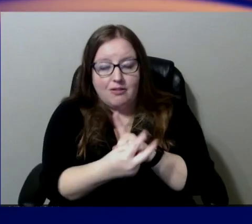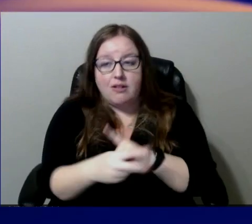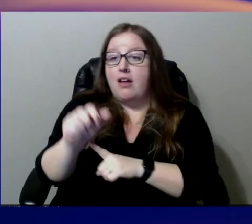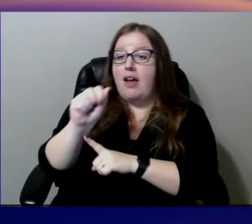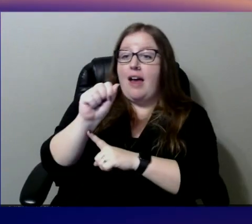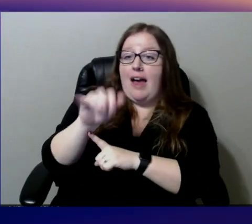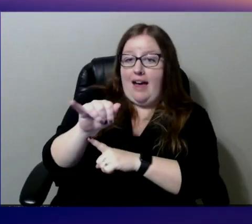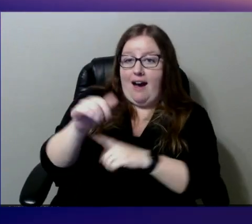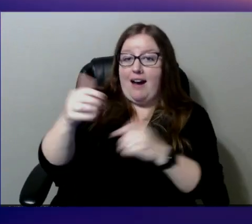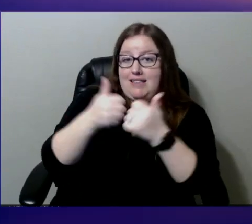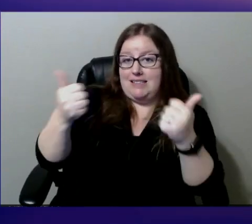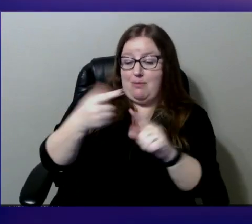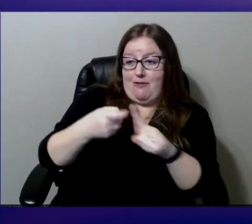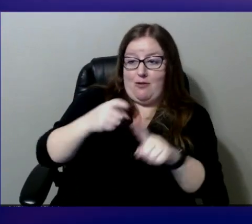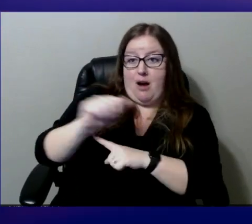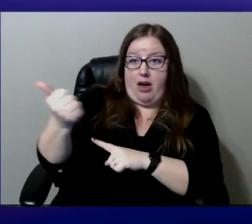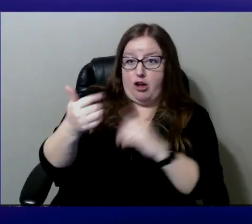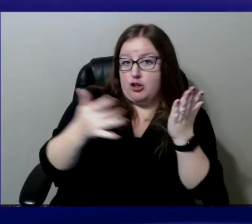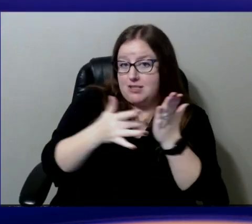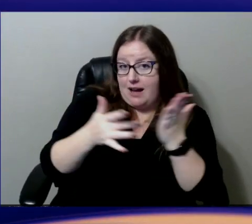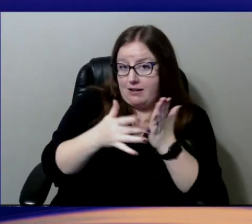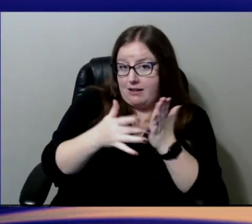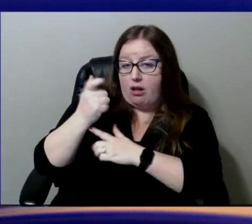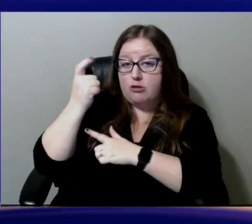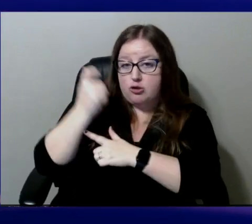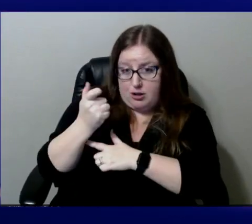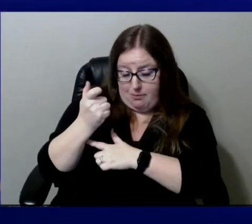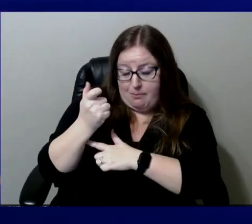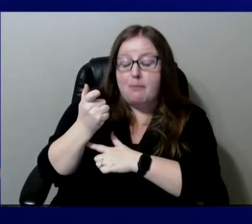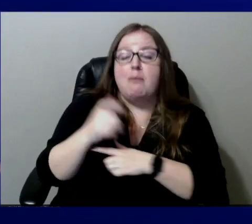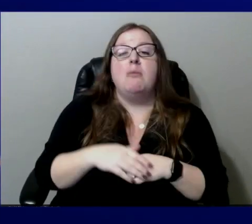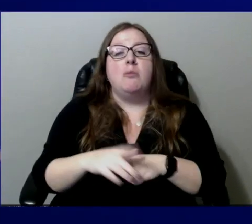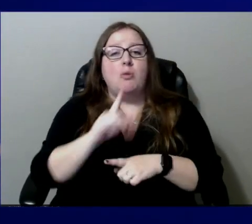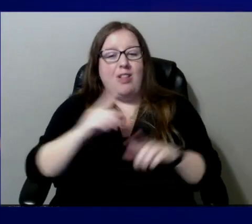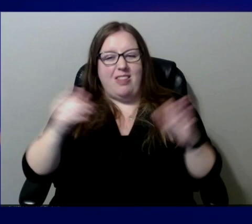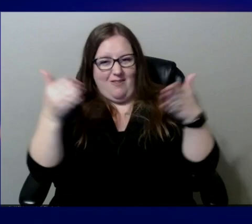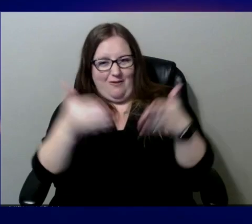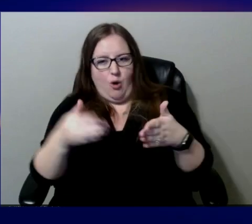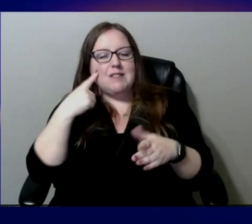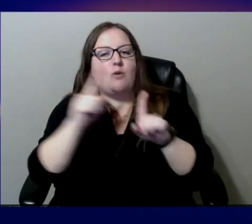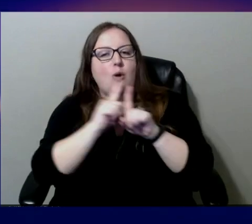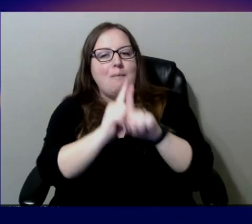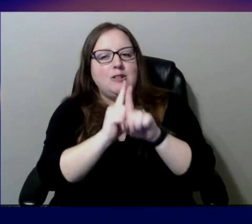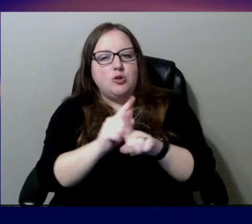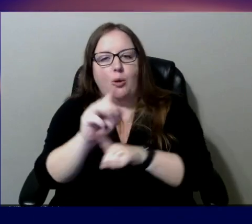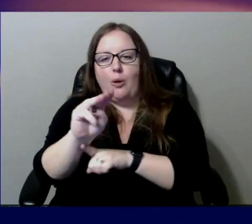from other tech scholarships in the space is the focus on mentorship. So as I mentioned earlier,